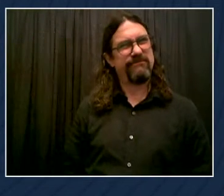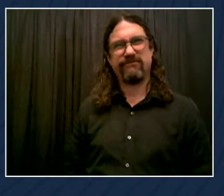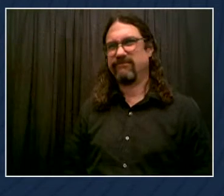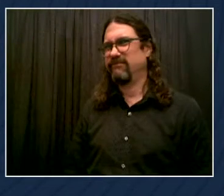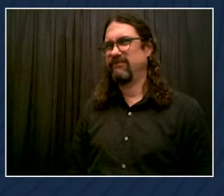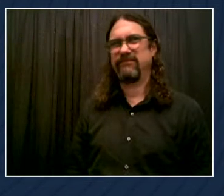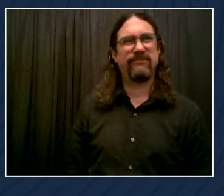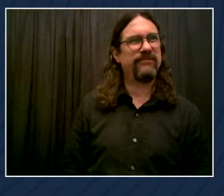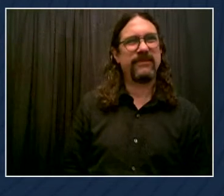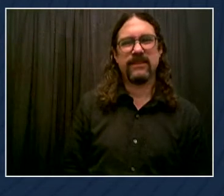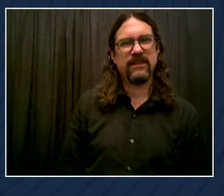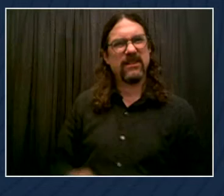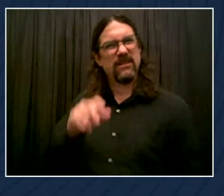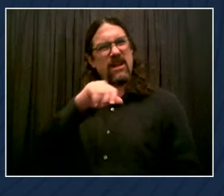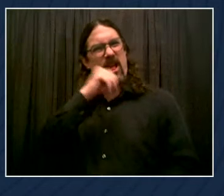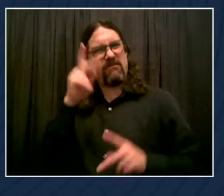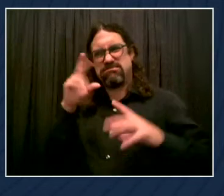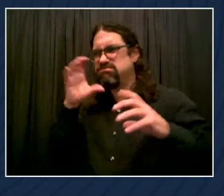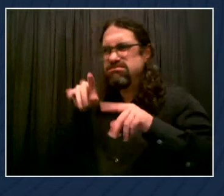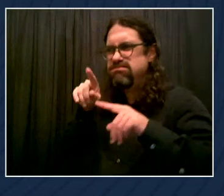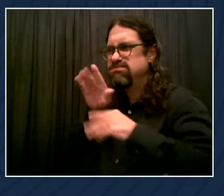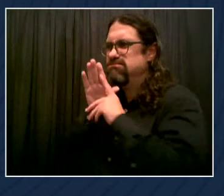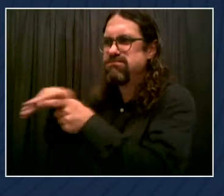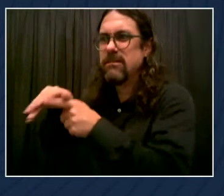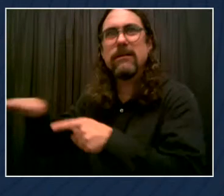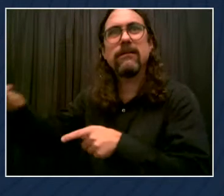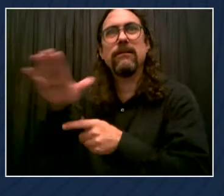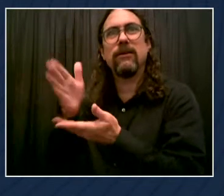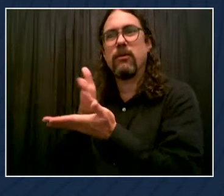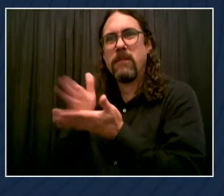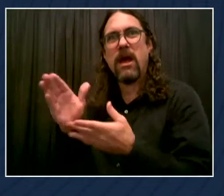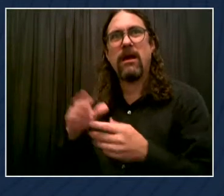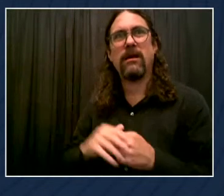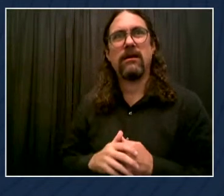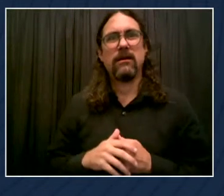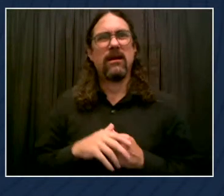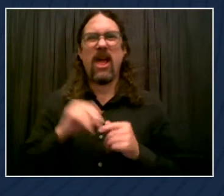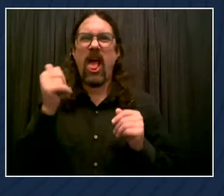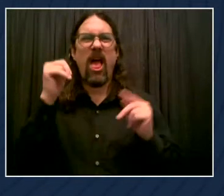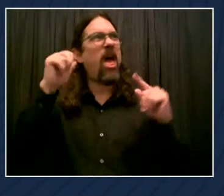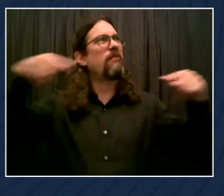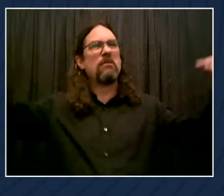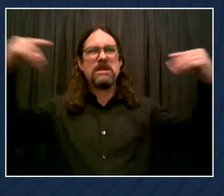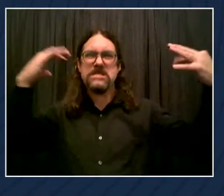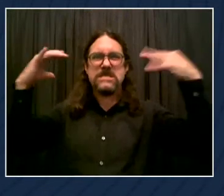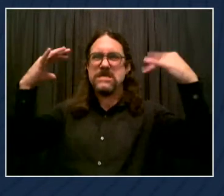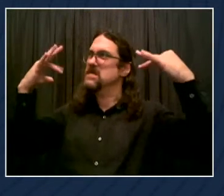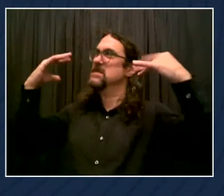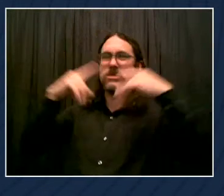INTIMIDATE. IT IS DYSTOPIAN EXCEPT FOR THE FACT THAT IT IS